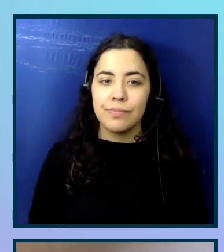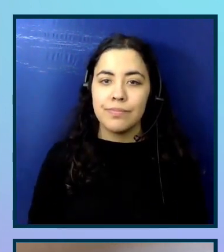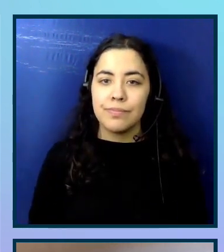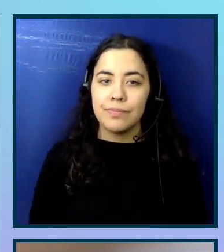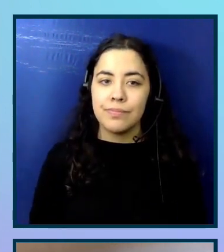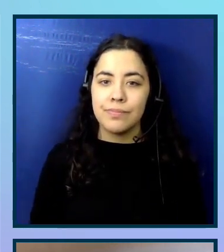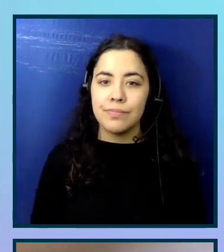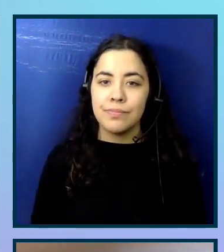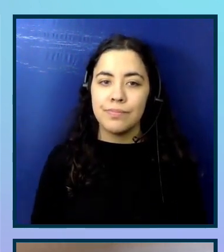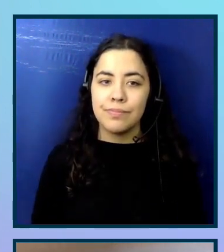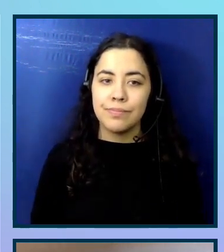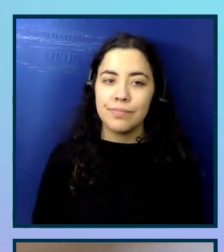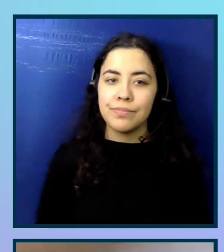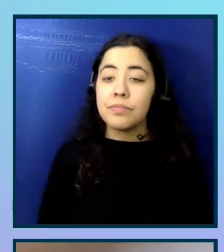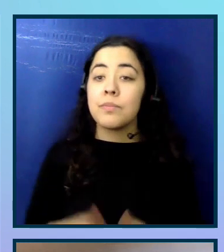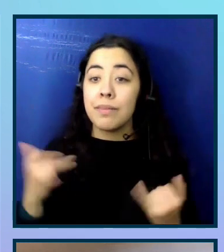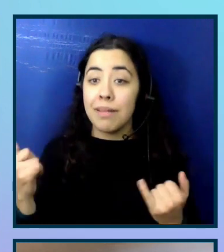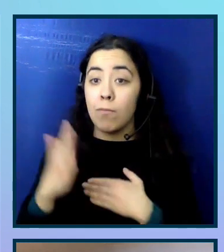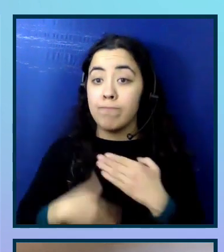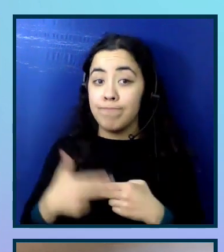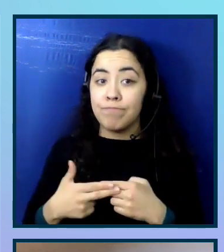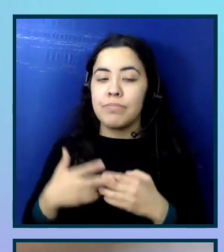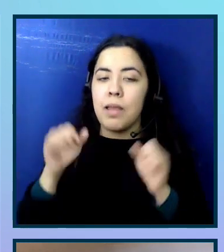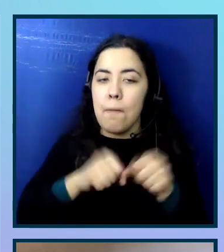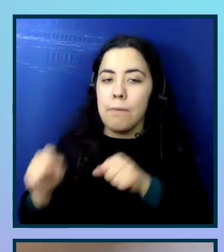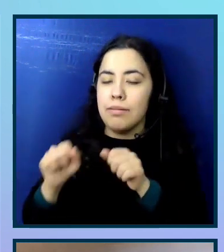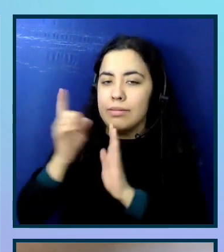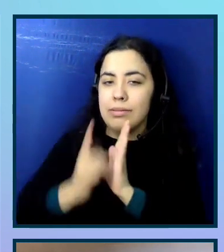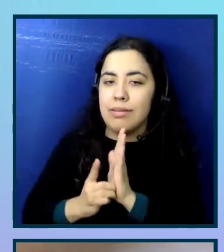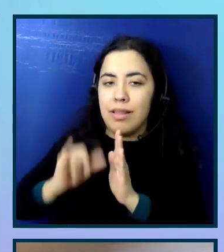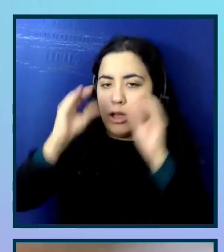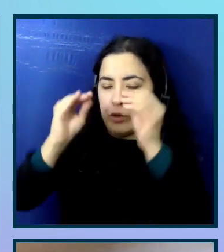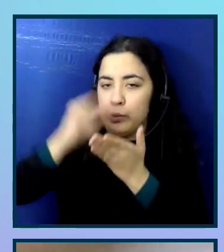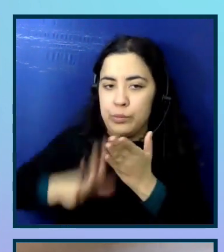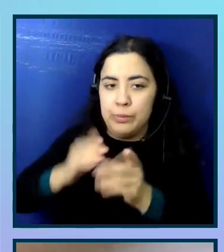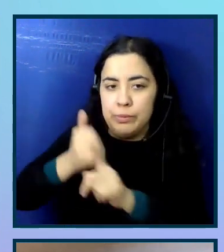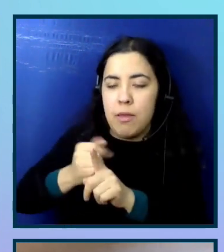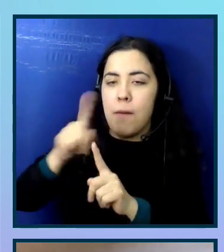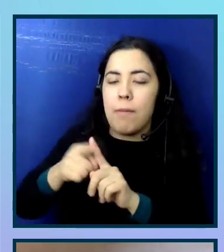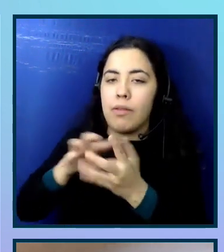Abilities Design teaches students about the intersectionality of people.